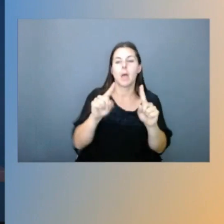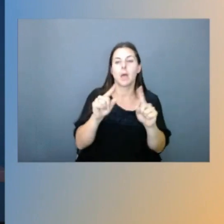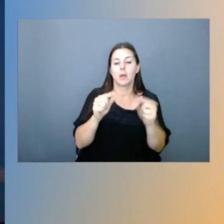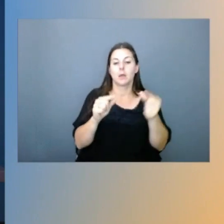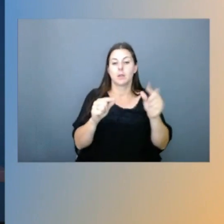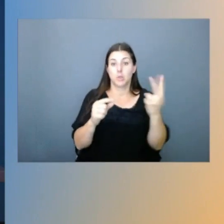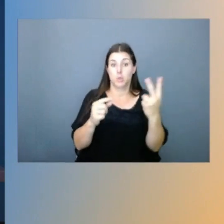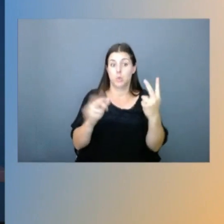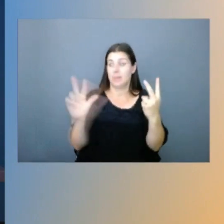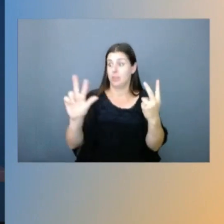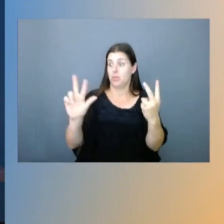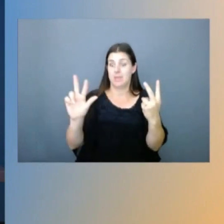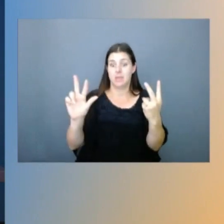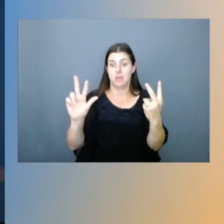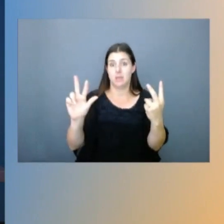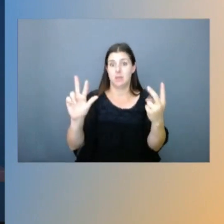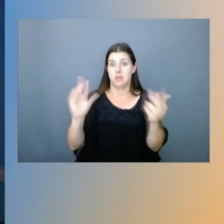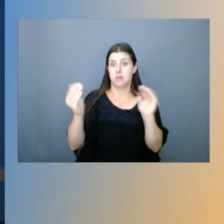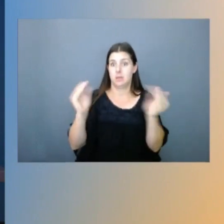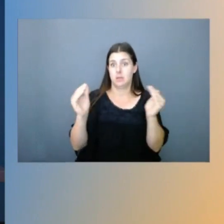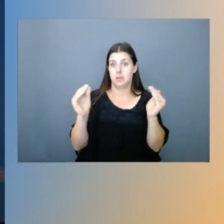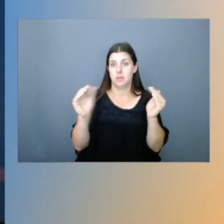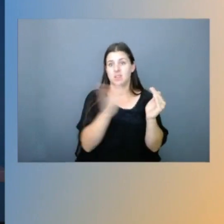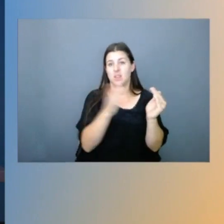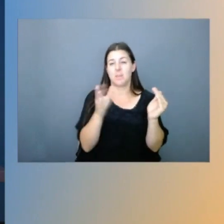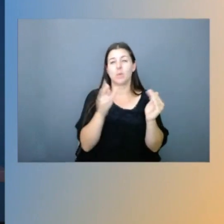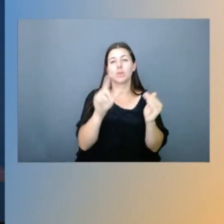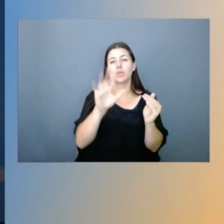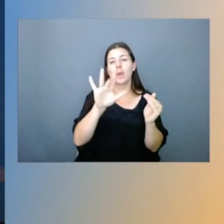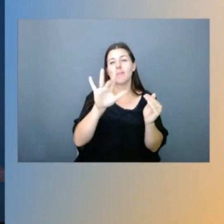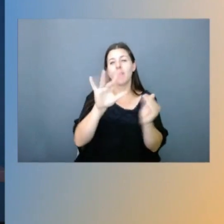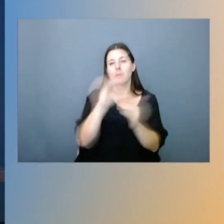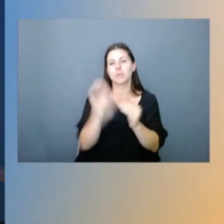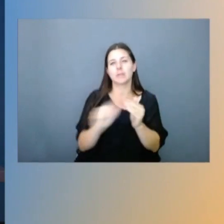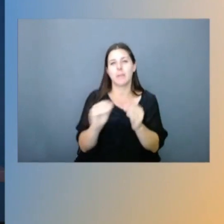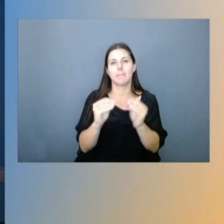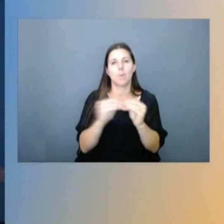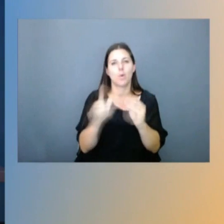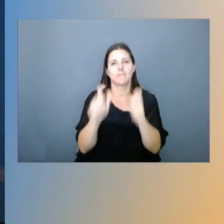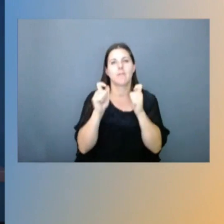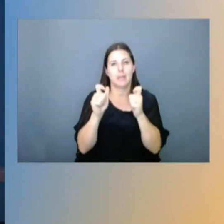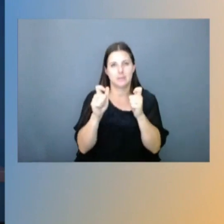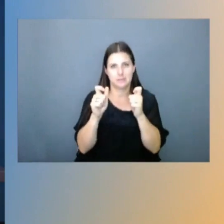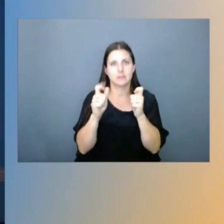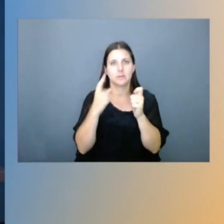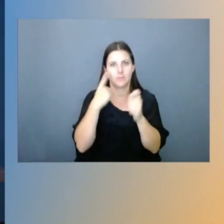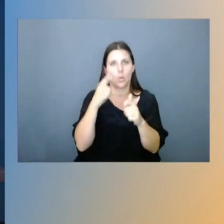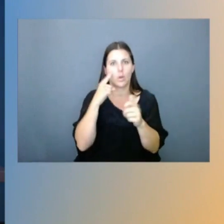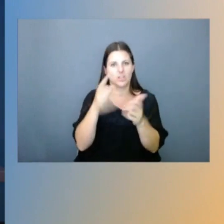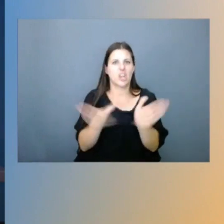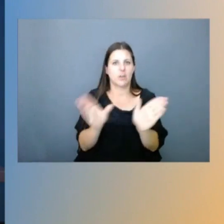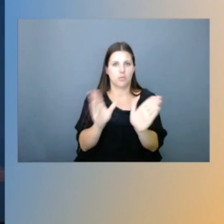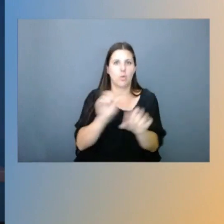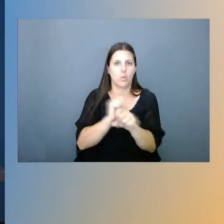we are roughly 25% faster for general-purpose workloads and significantly more for some of